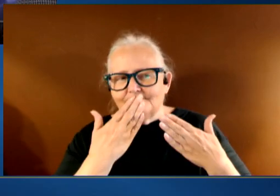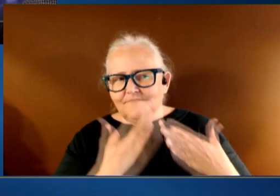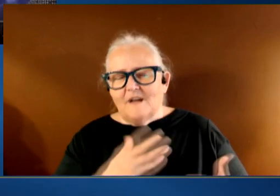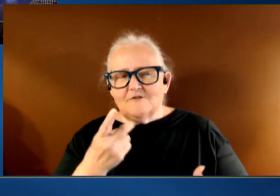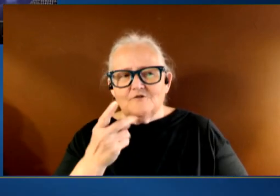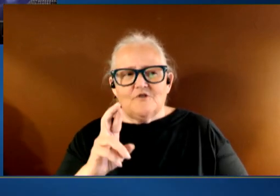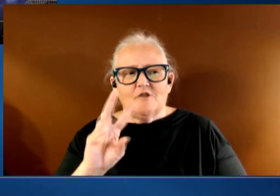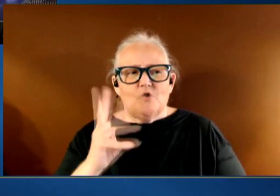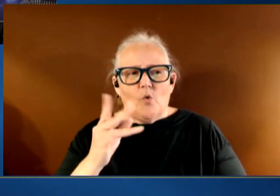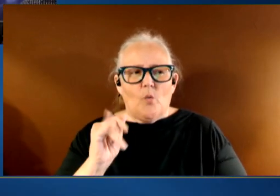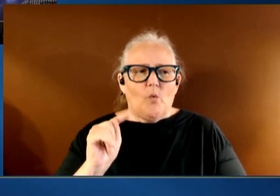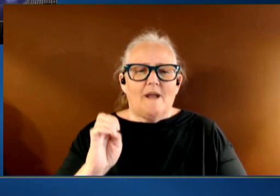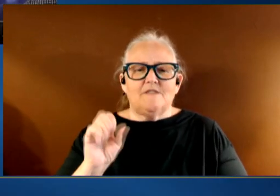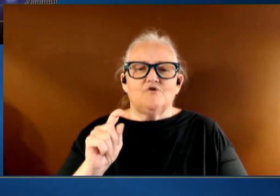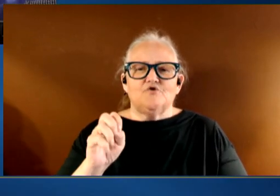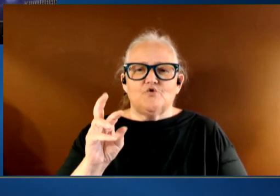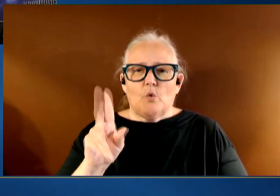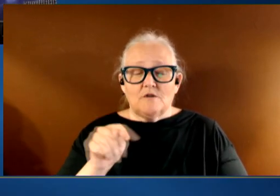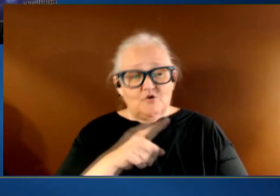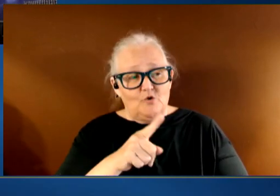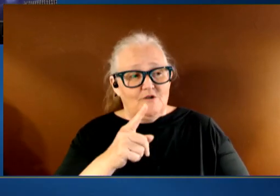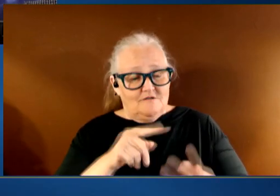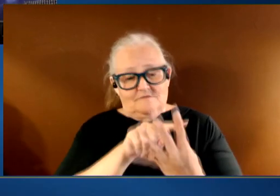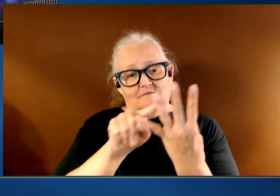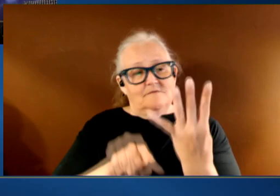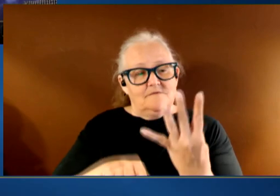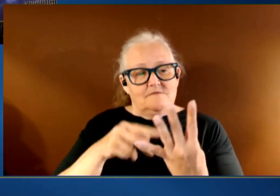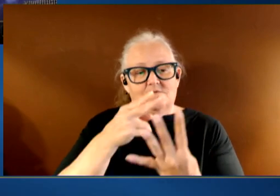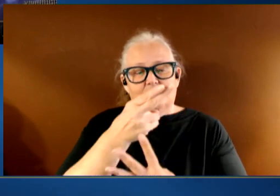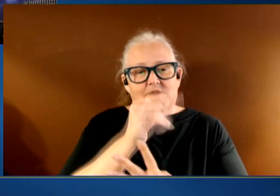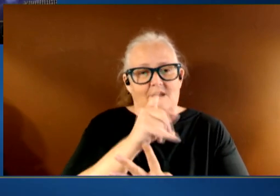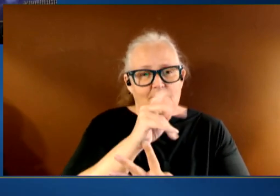tracking those four different therapies, hydroxyurea, L-glutamine, crizanlizumab,